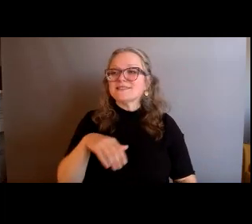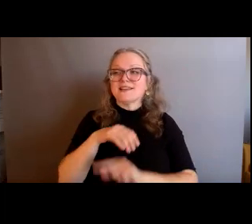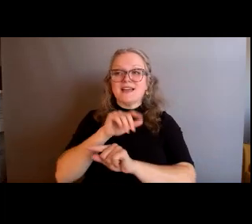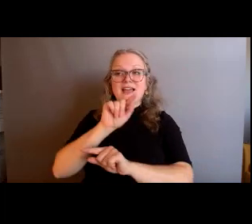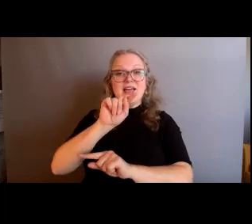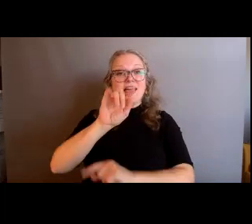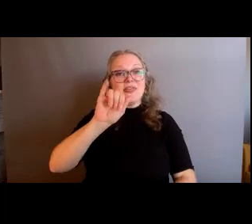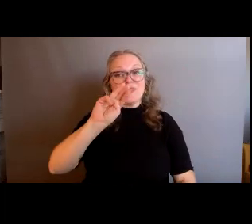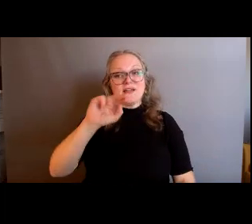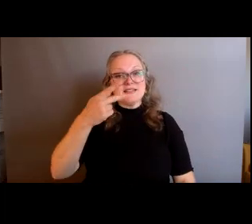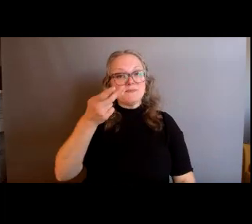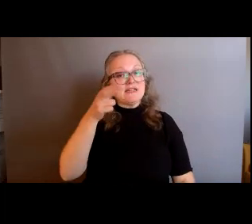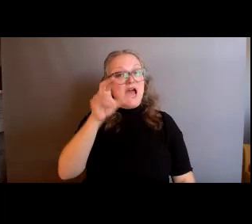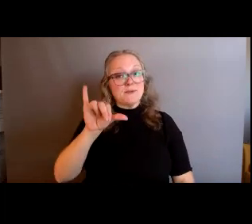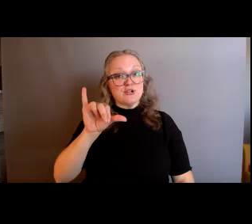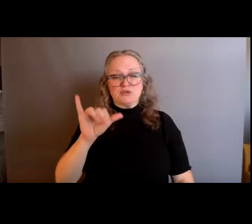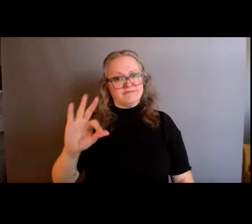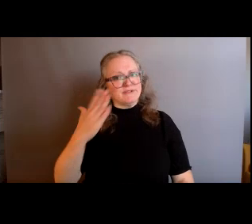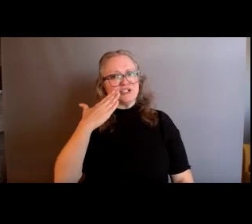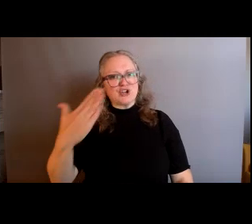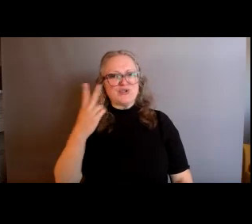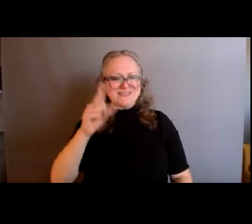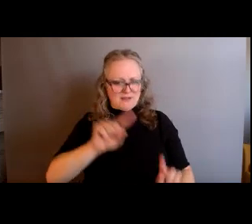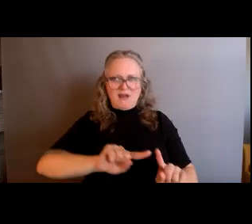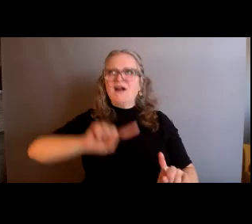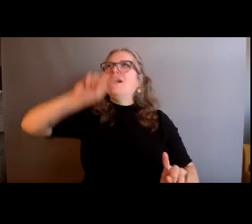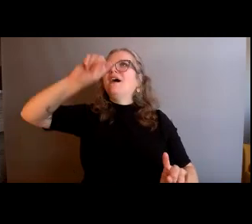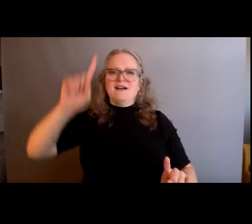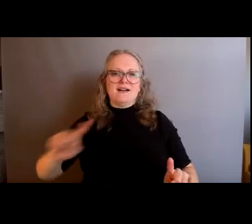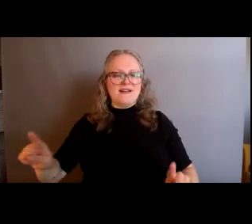We got a good type, a strong temp. This is as normal as what you you